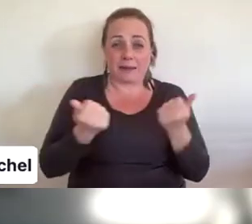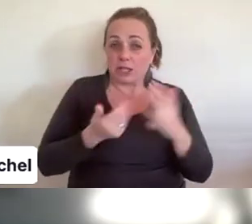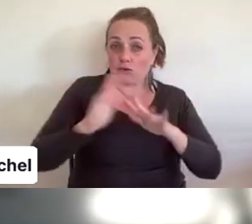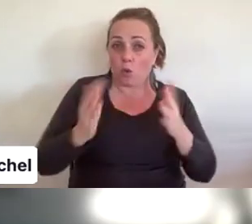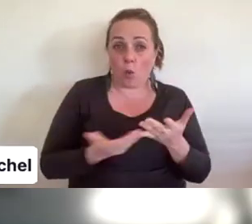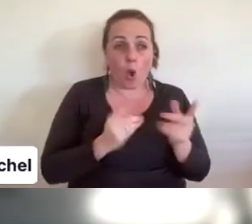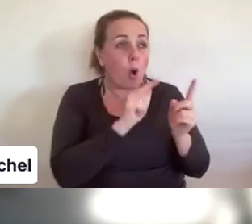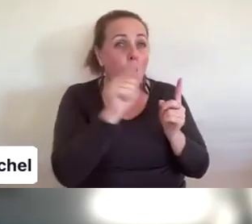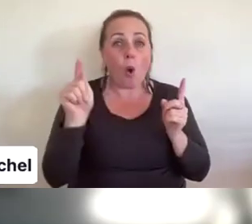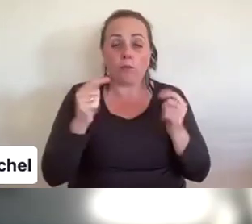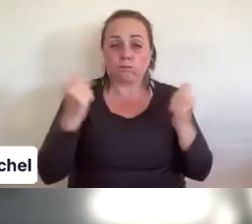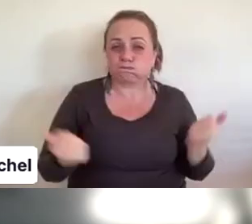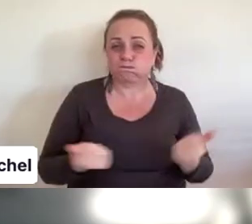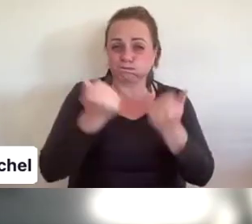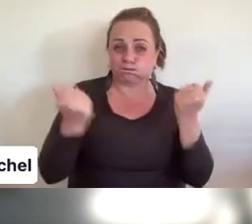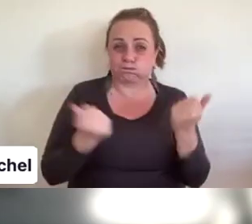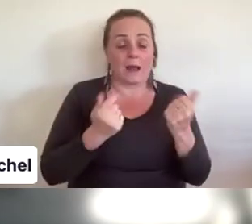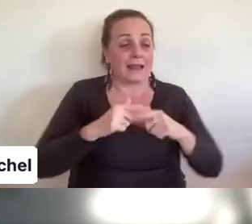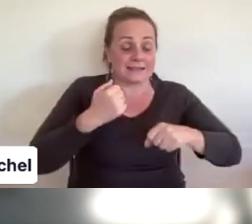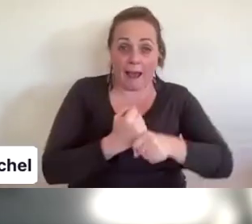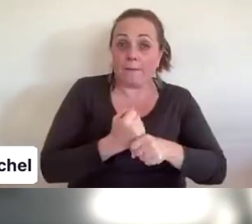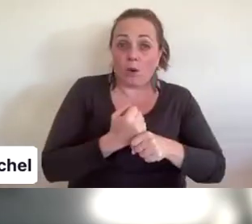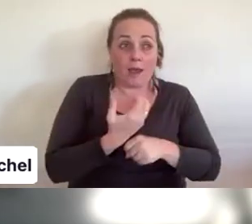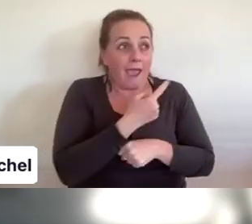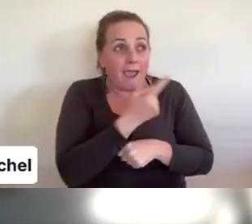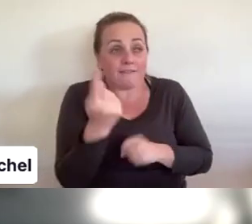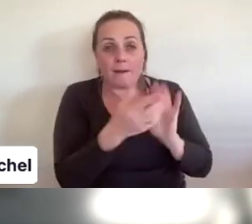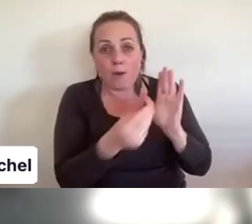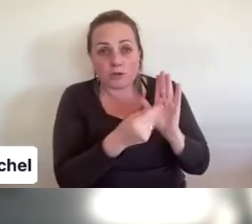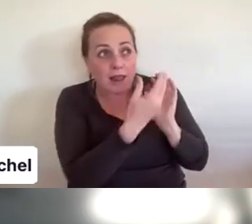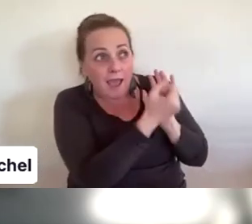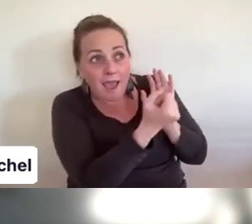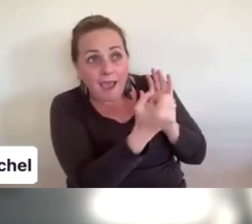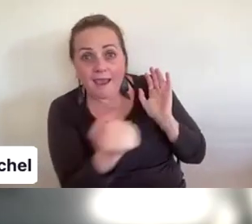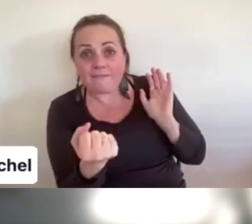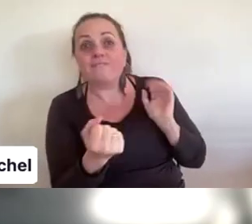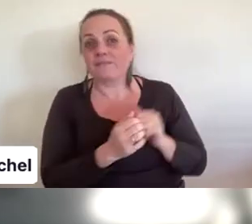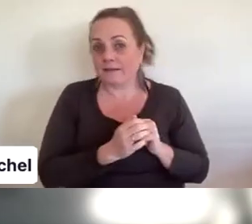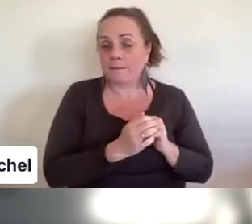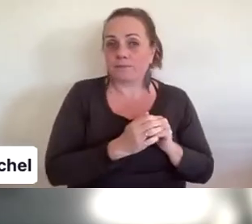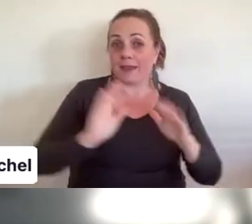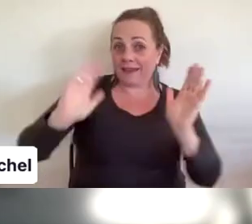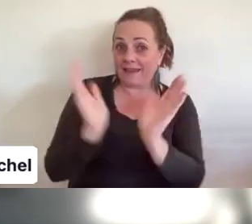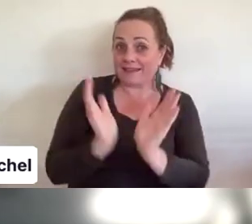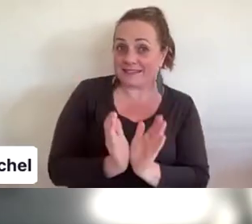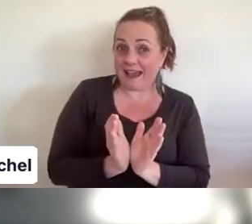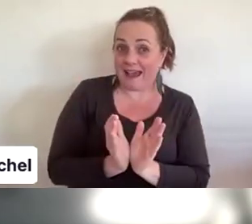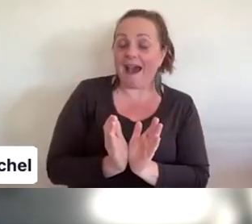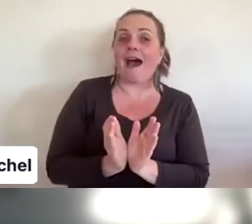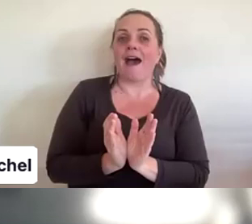thousands and thousands of examples of models it can take. In India at the village level,